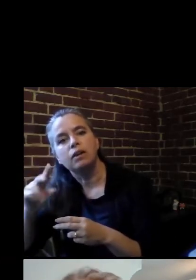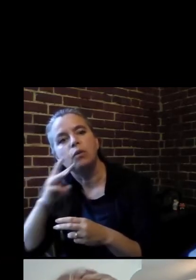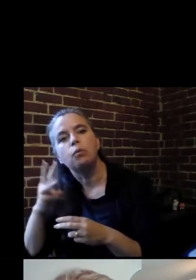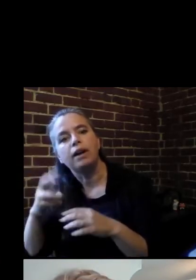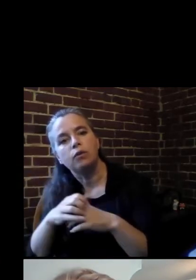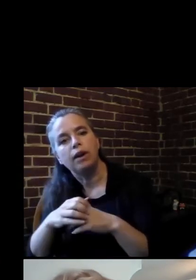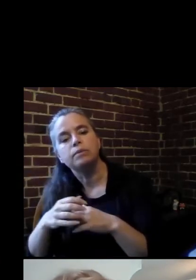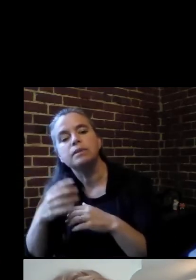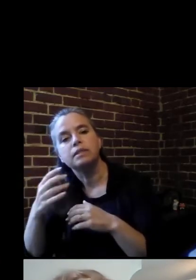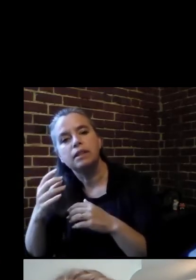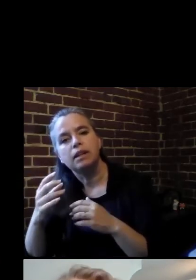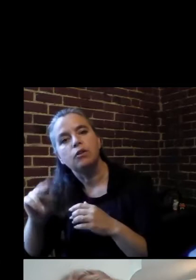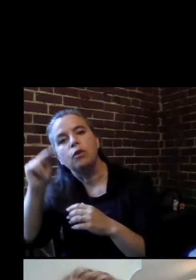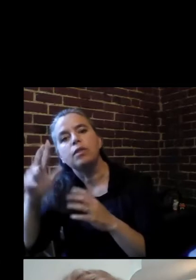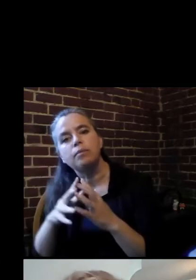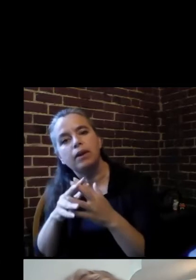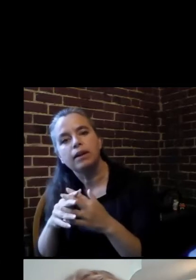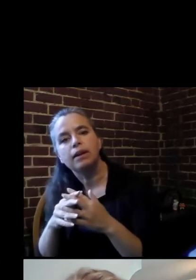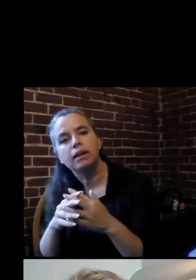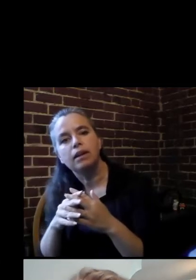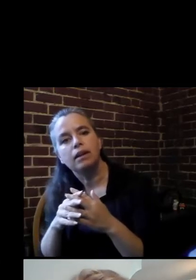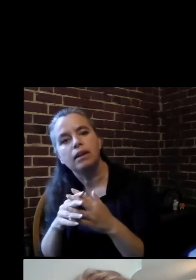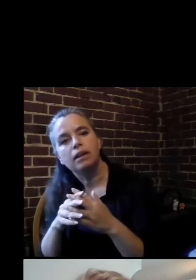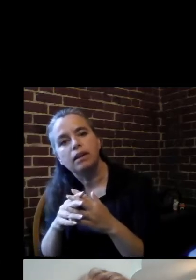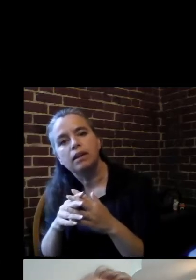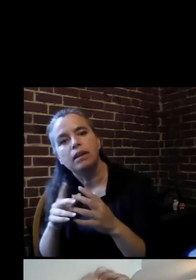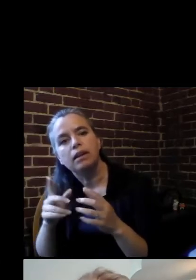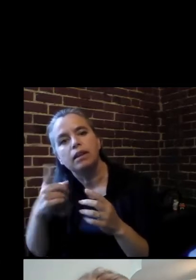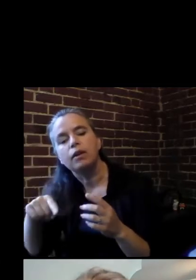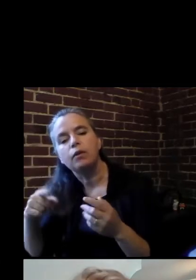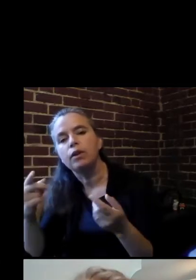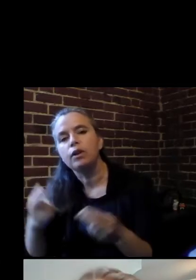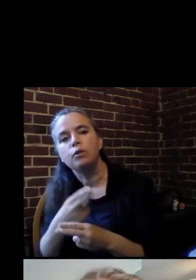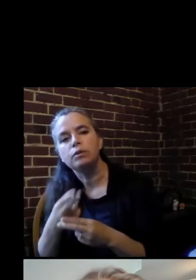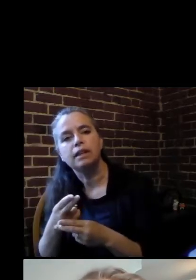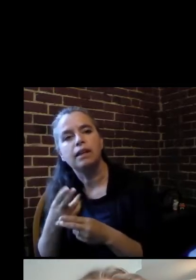If Vitis riparia was around, you can bet that they were using it, even if it wasn't recorded by ethnographers.